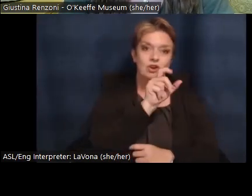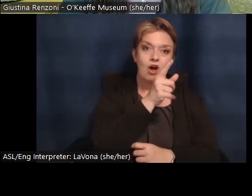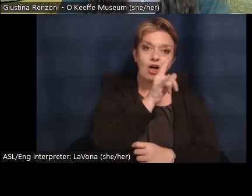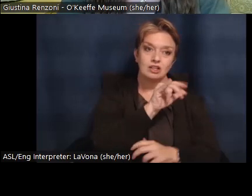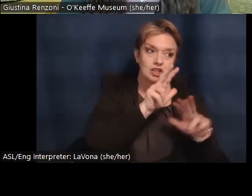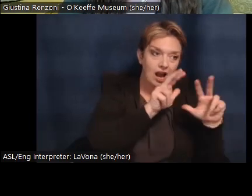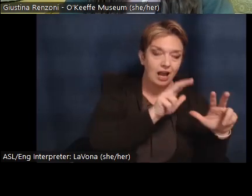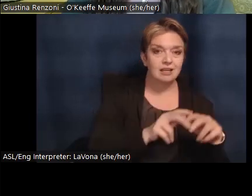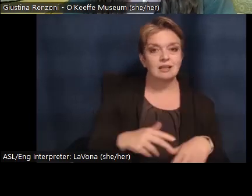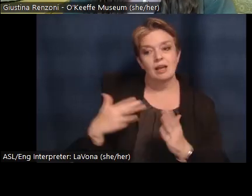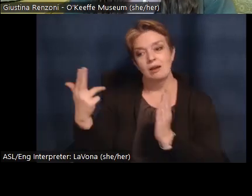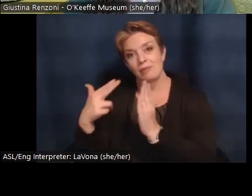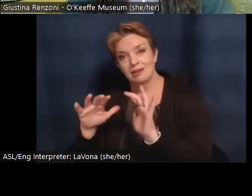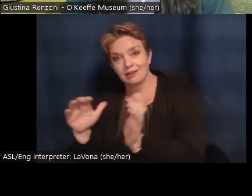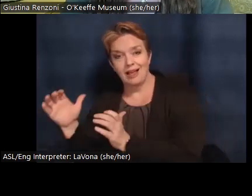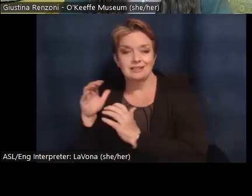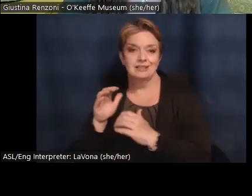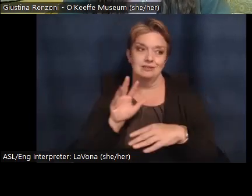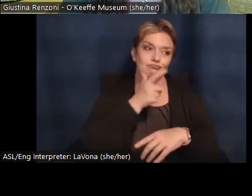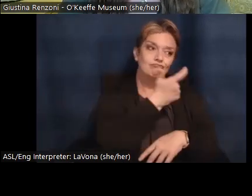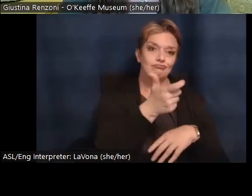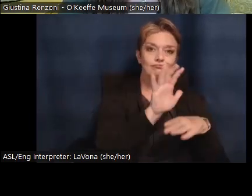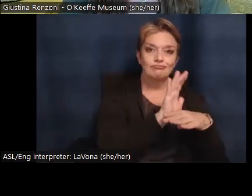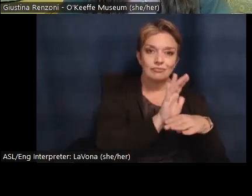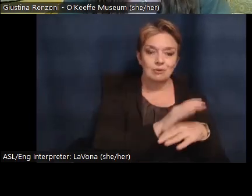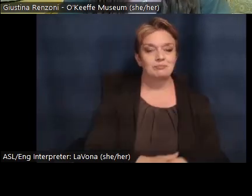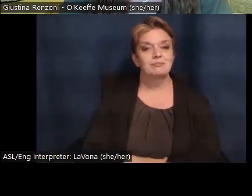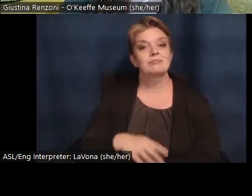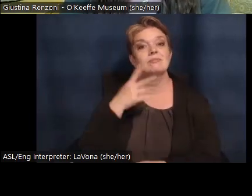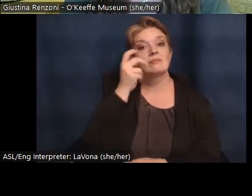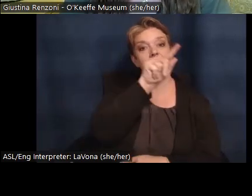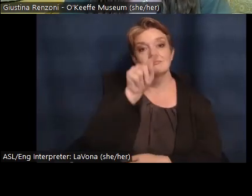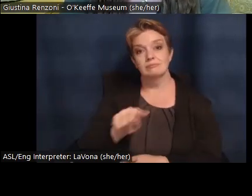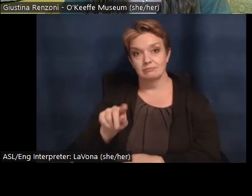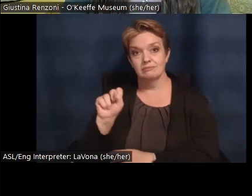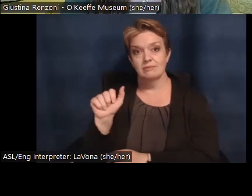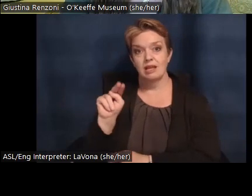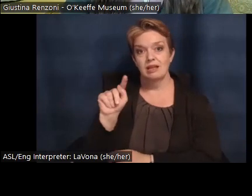And you can visit the Santa Fe campus to see O’Keeffe's artworks in the museum galleries.